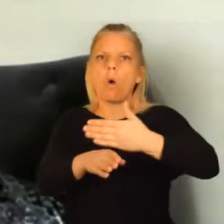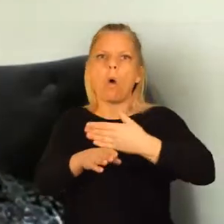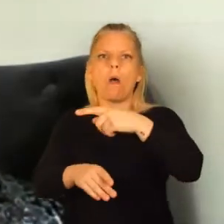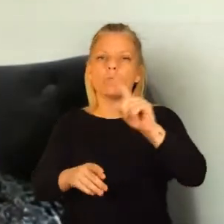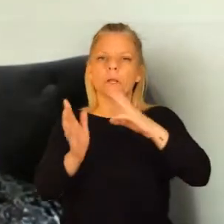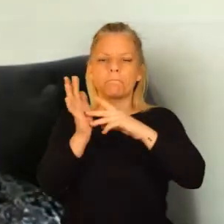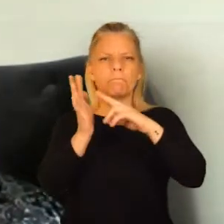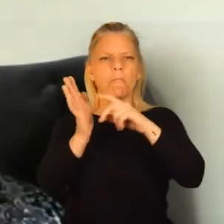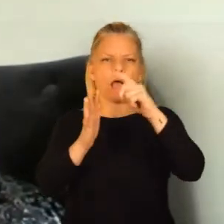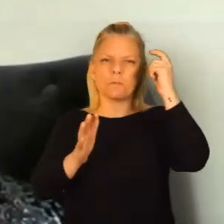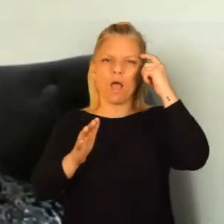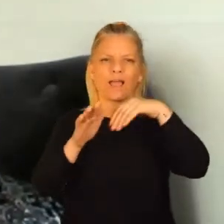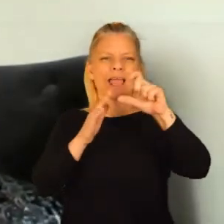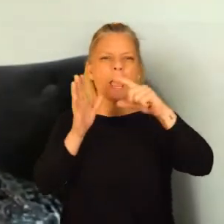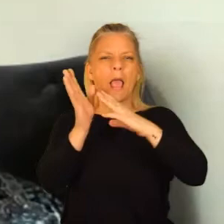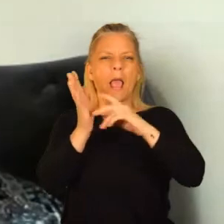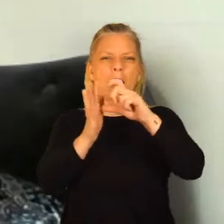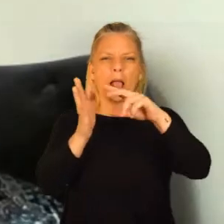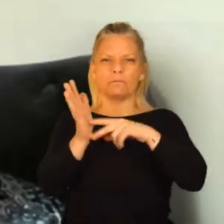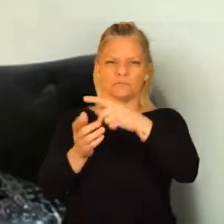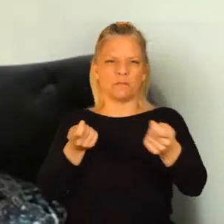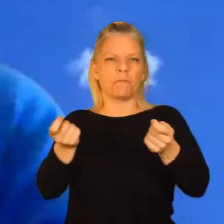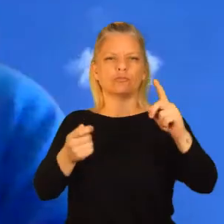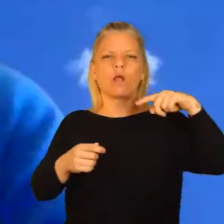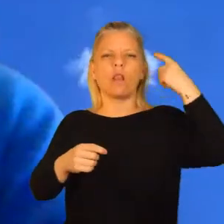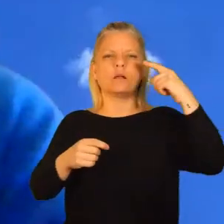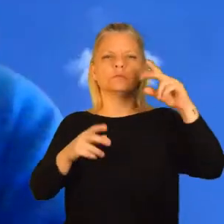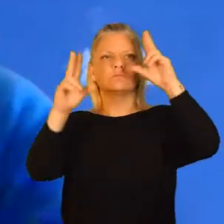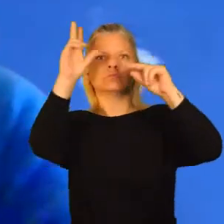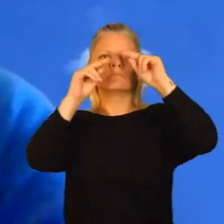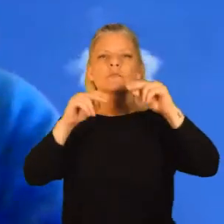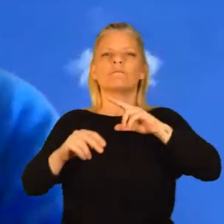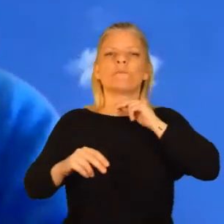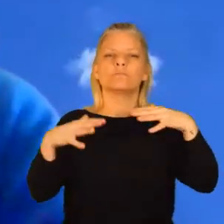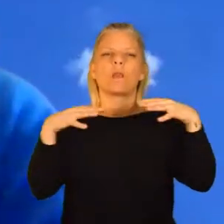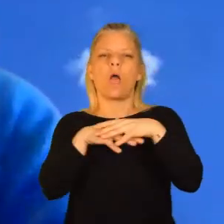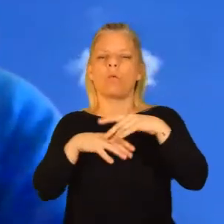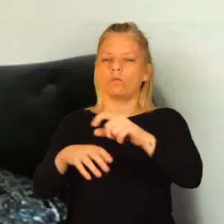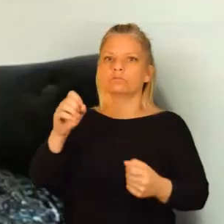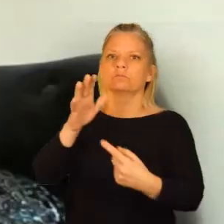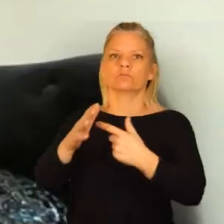advertised at Mind in Camden managing the London Hearing Voices project. And its main role was to